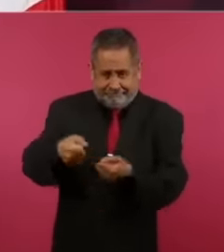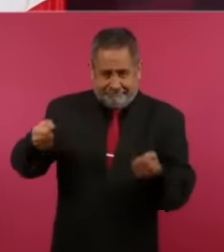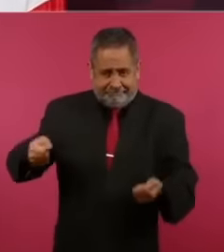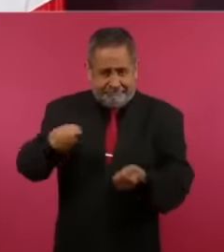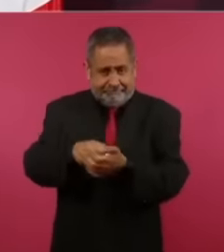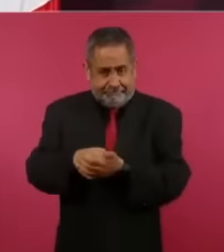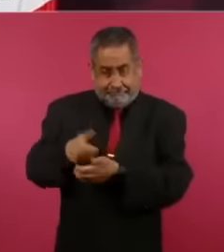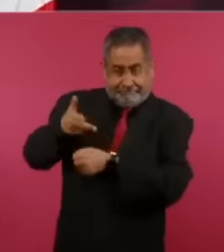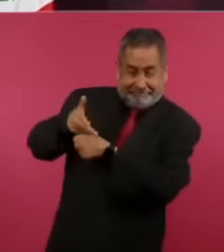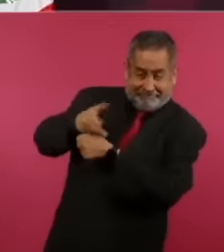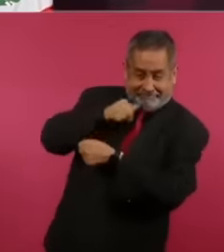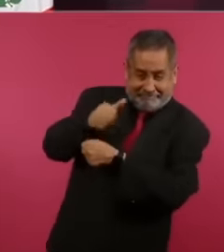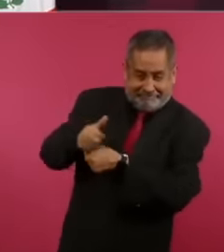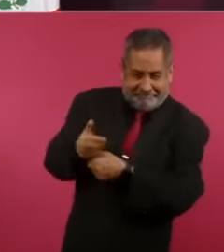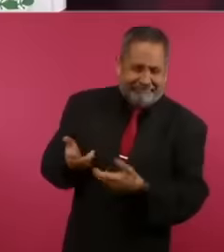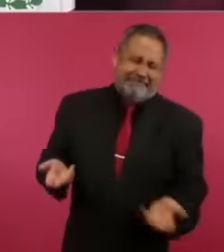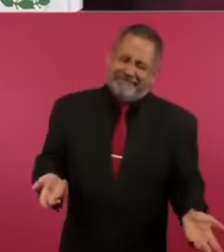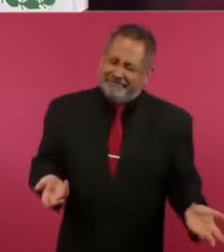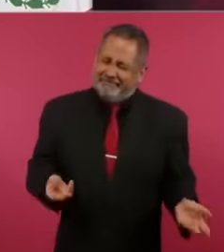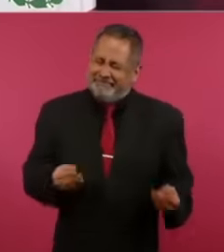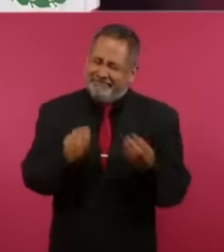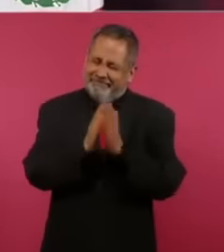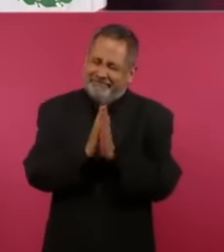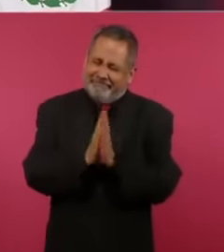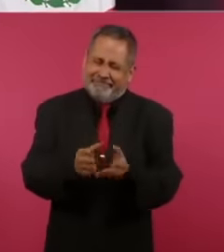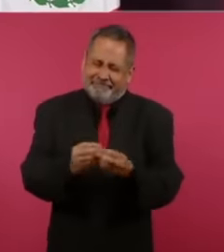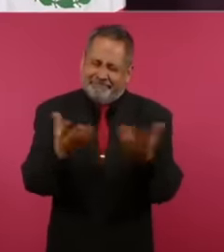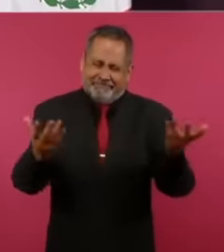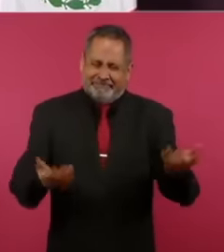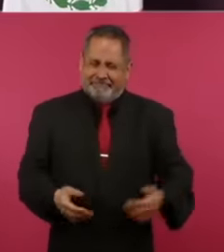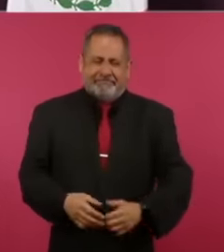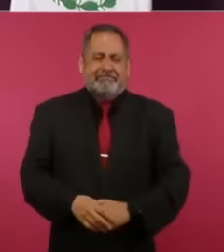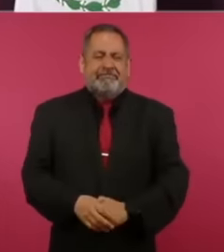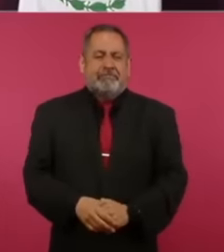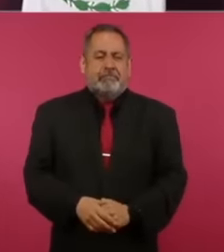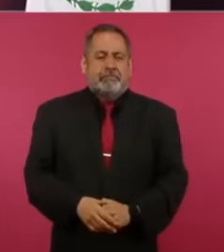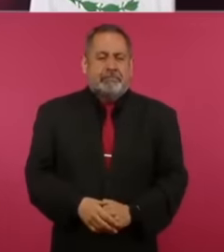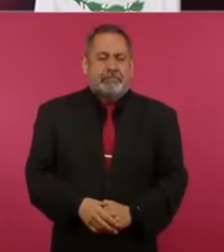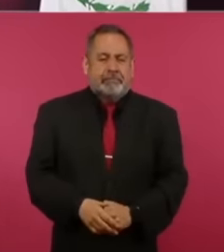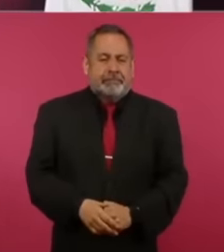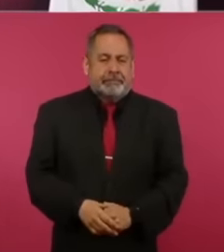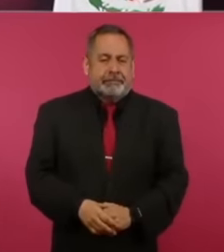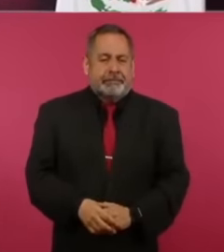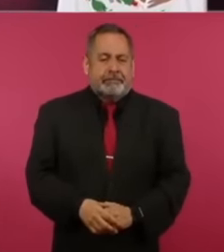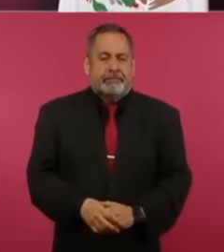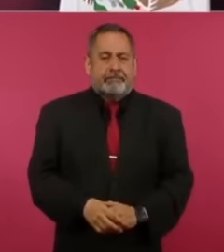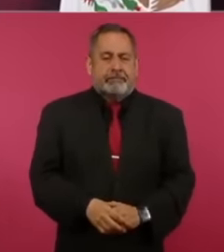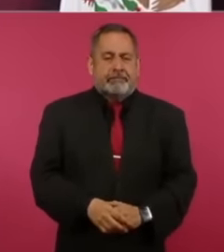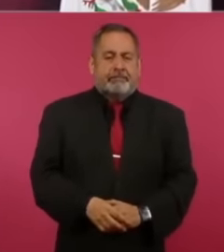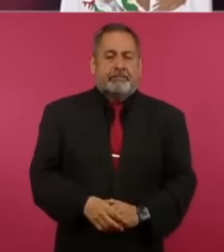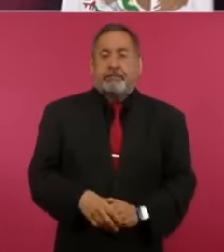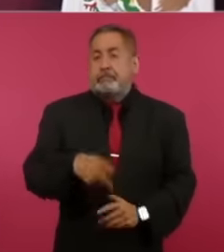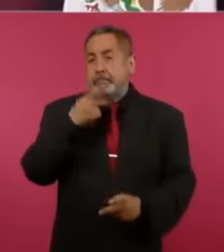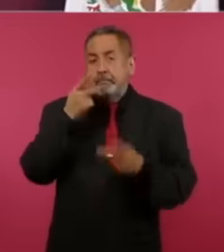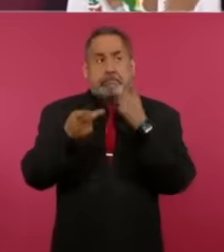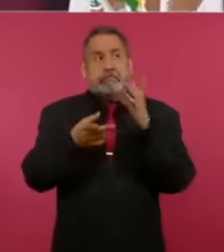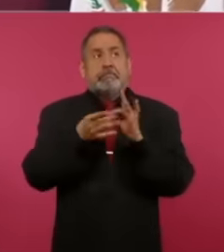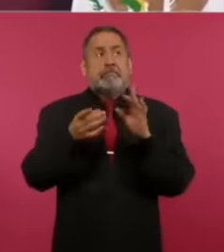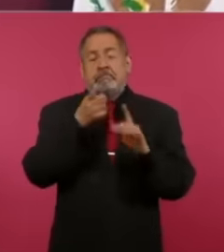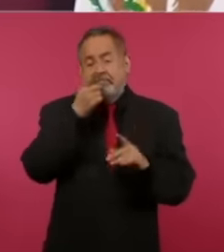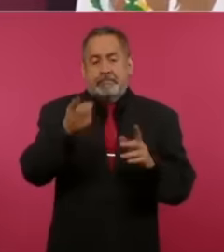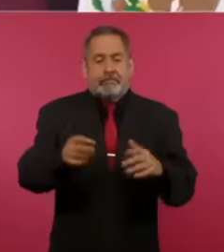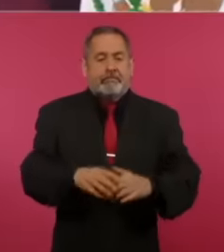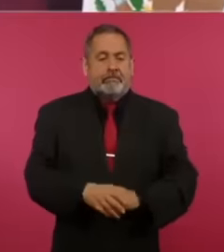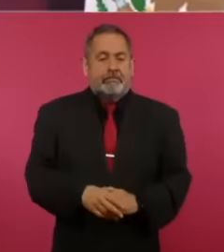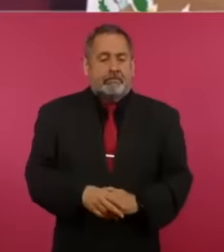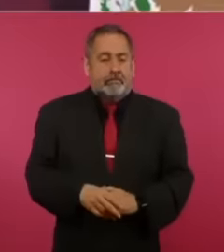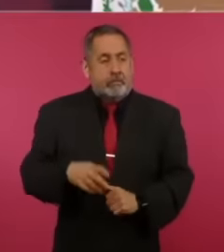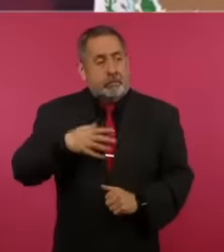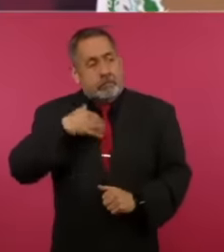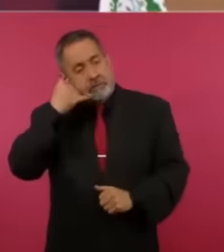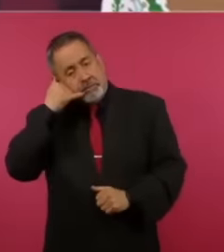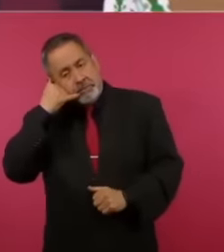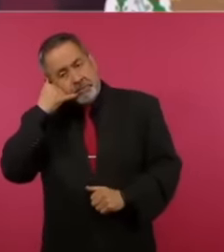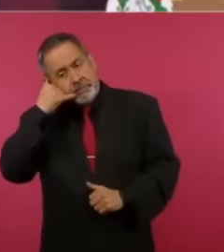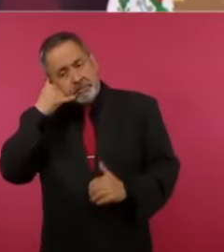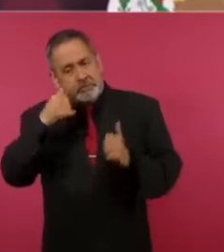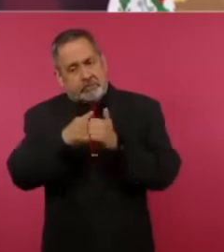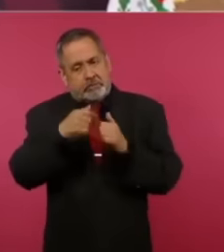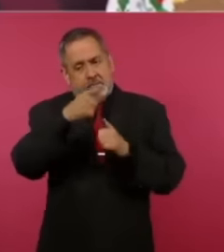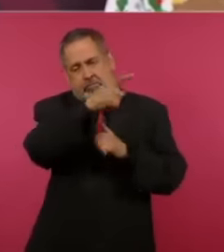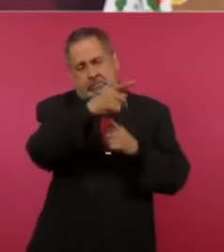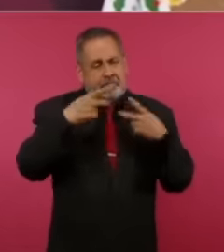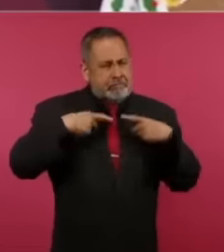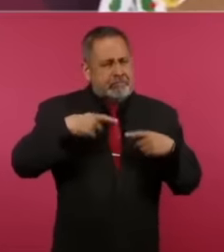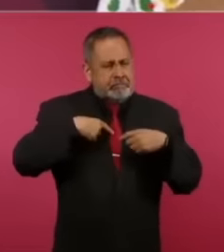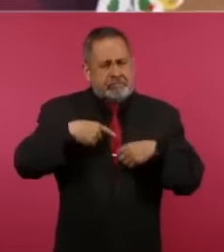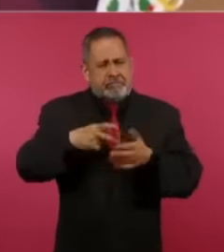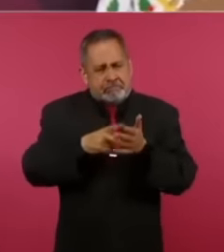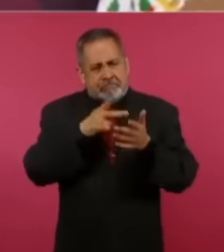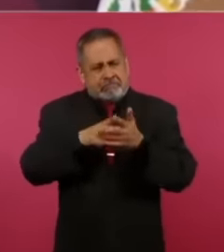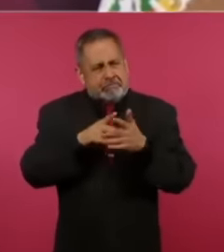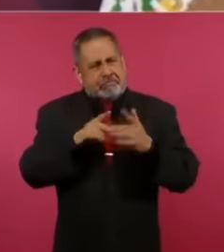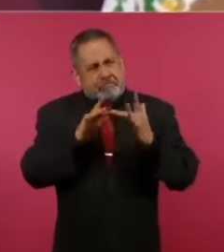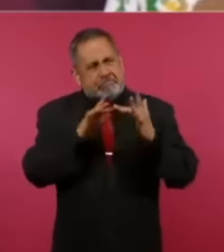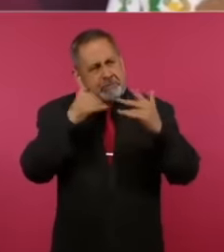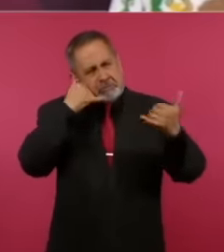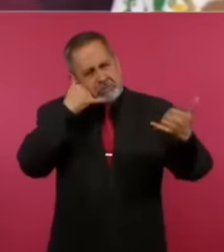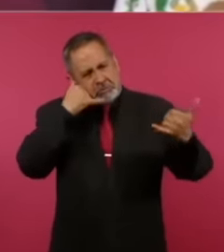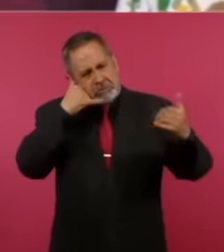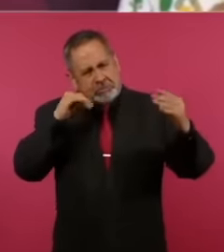record me or they say that I spoke on the phone with I don't know who for so long and